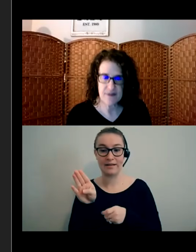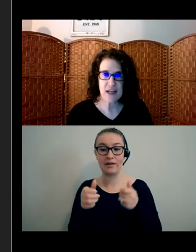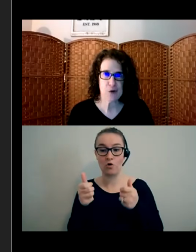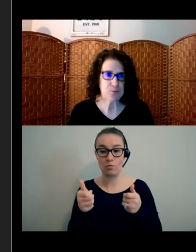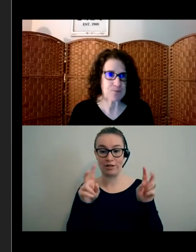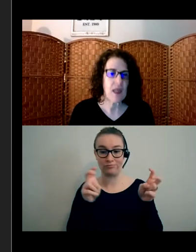Thank you.